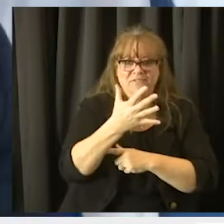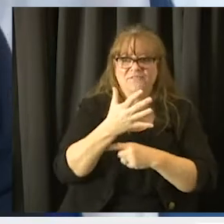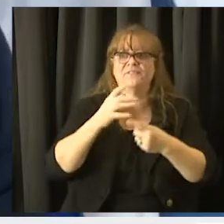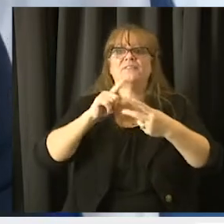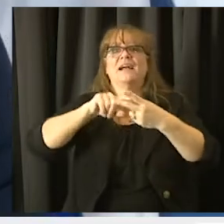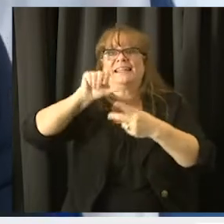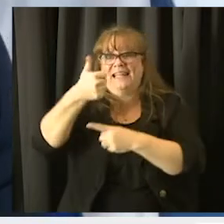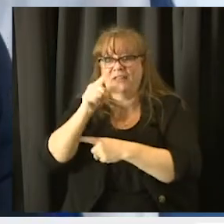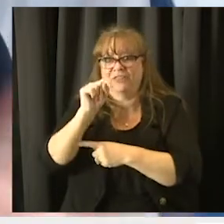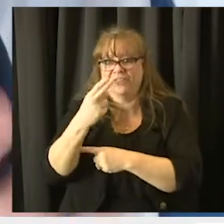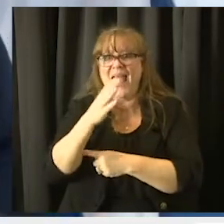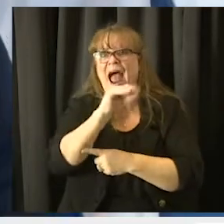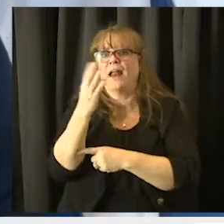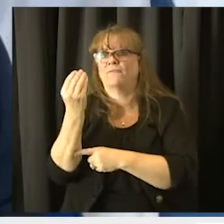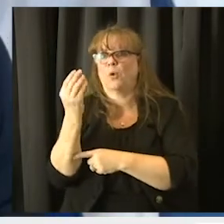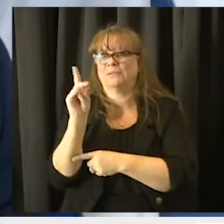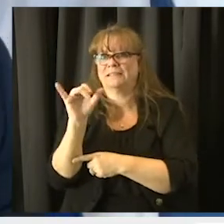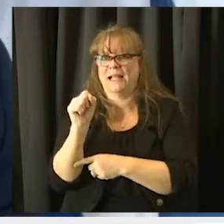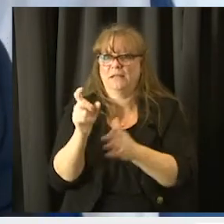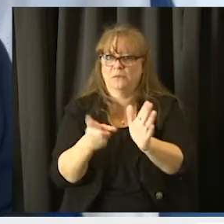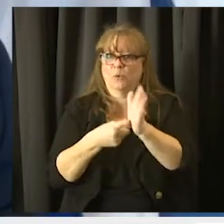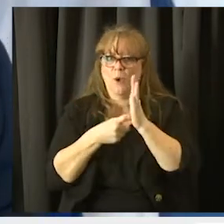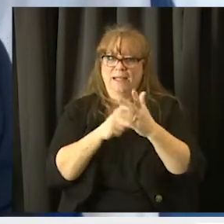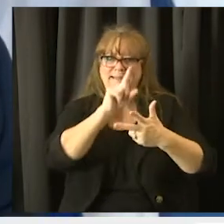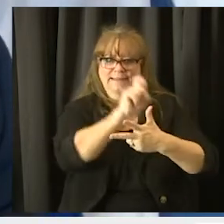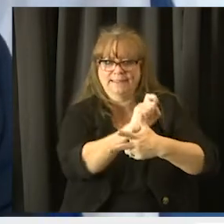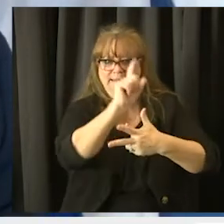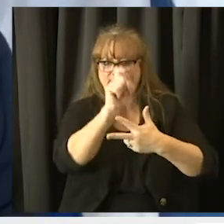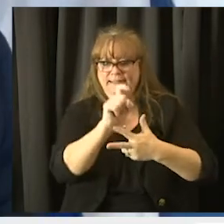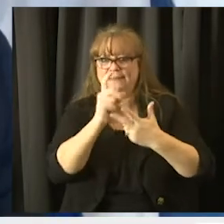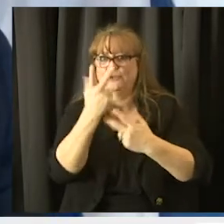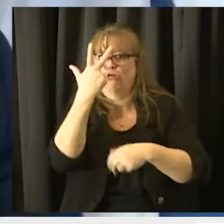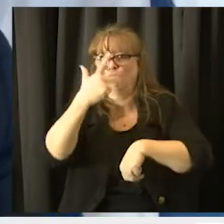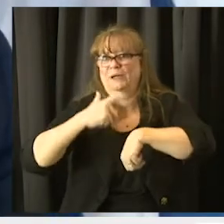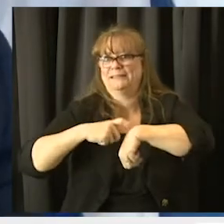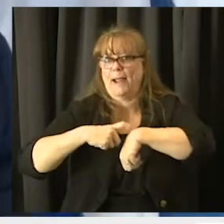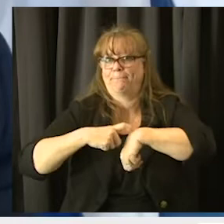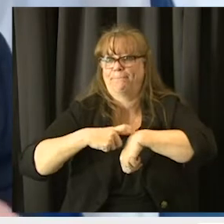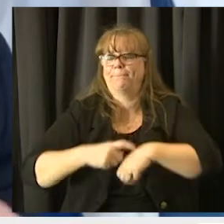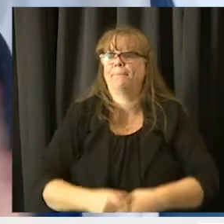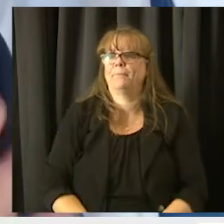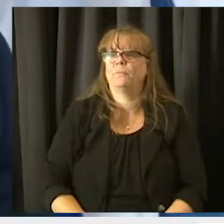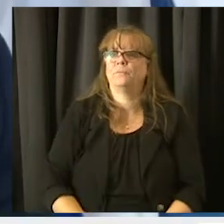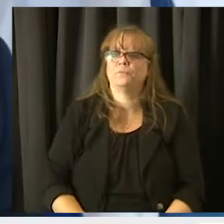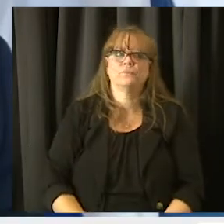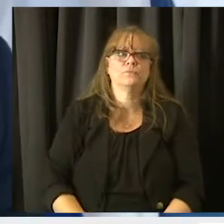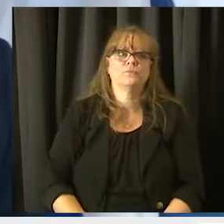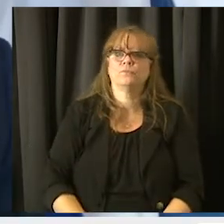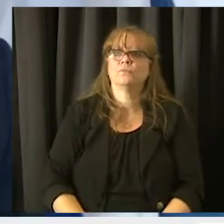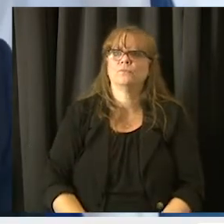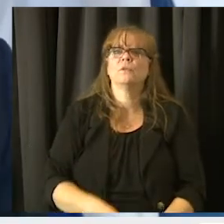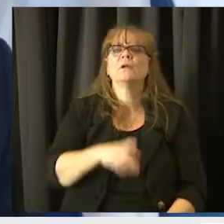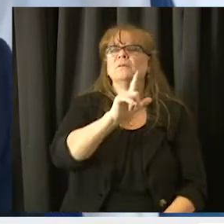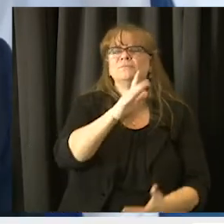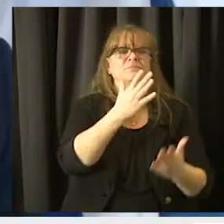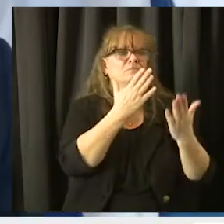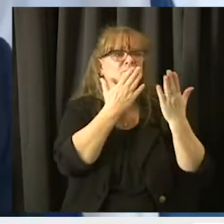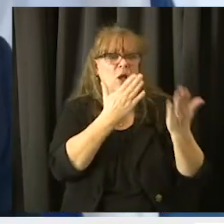and you know uh thanks for updating us on the ongoing investigation as dr hurley he mentioned it's been thoroughly investigated we expect will be additional information in the next few days